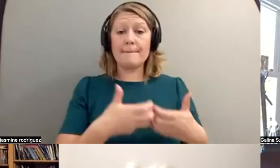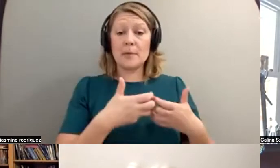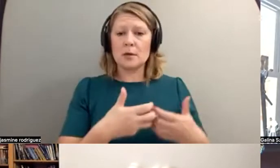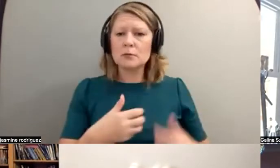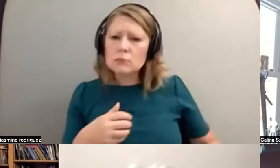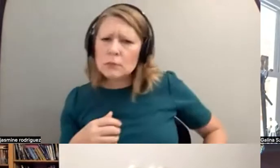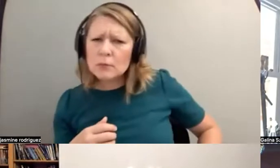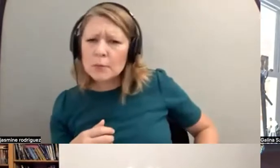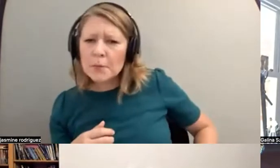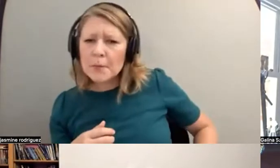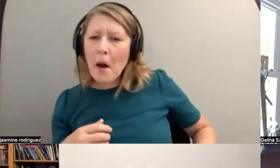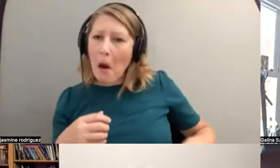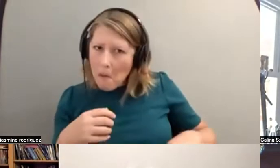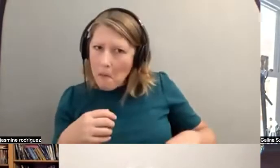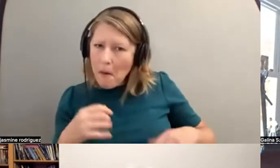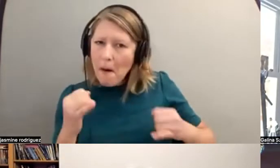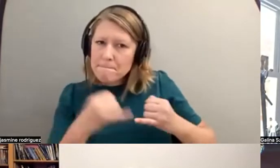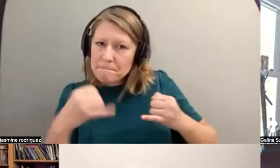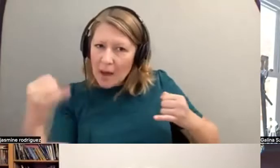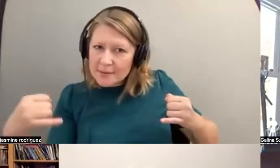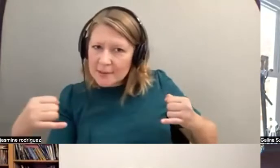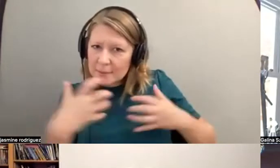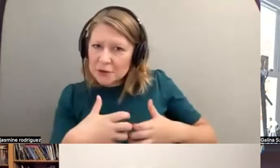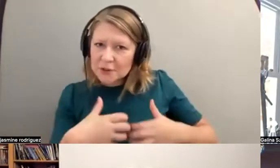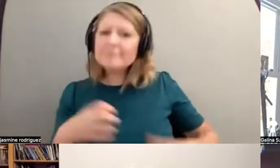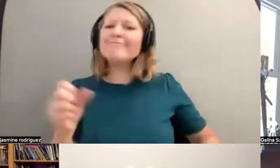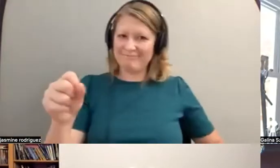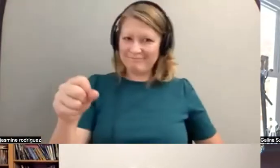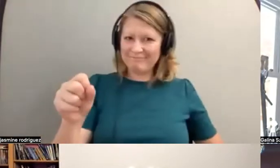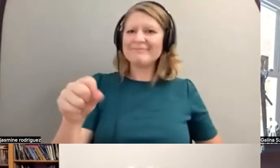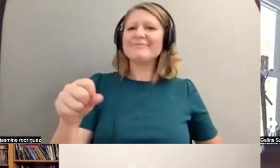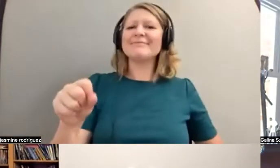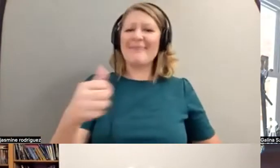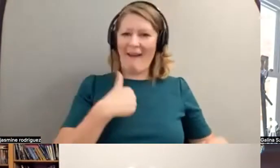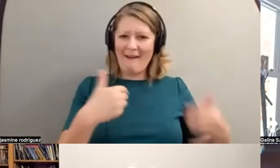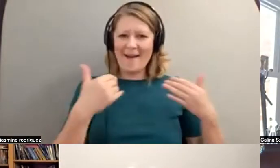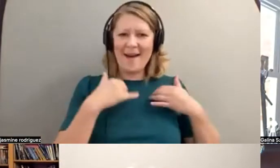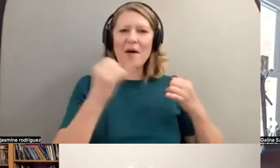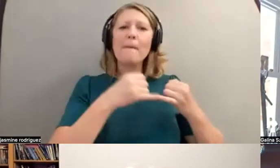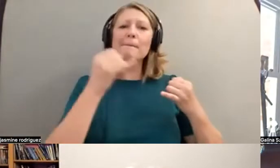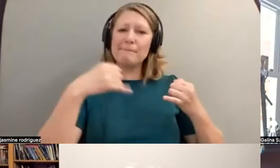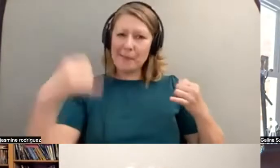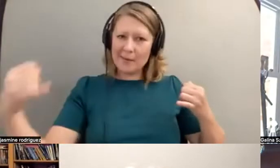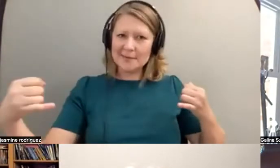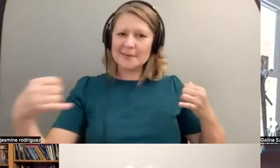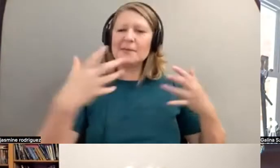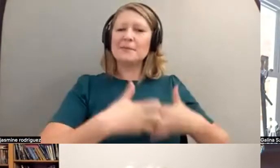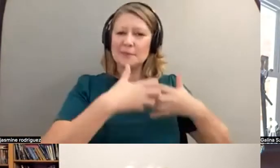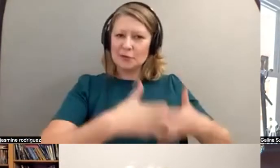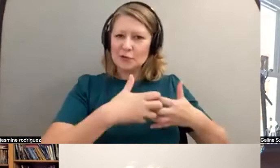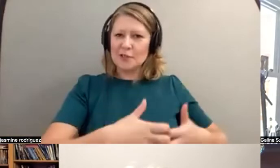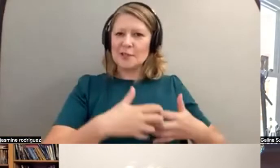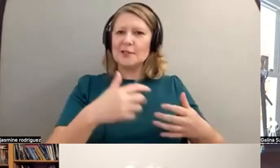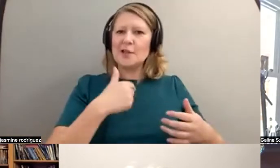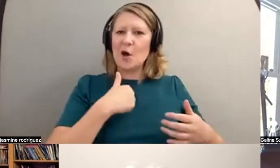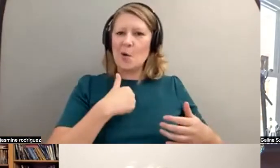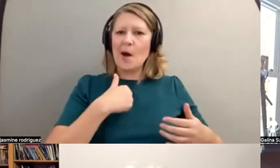But hey, yeah this is Italian pasta machine. And I process pieces of solid clay,